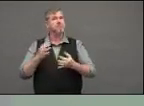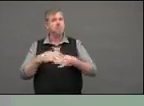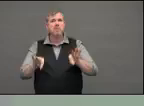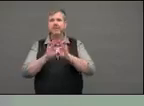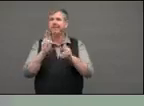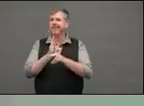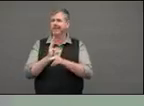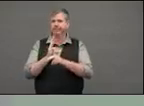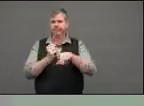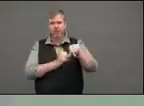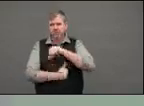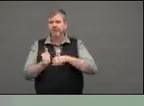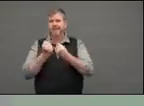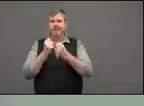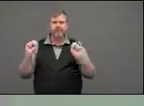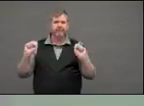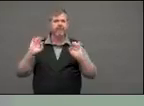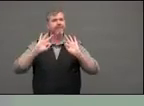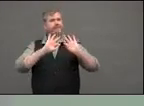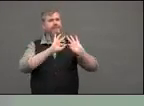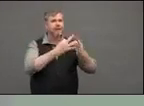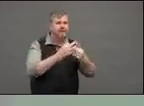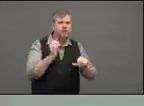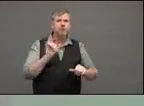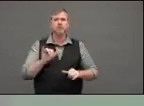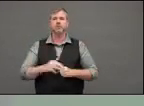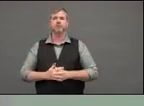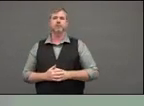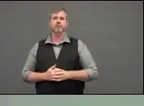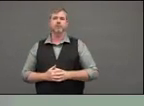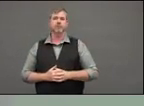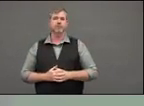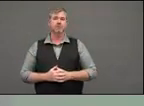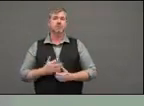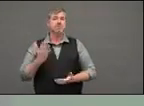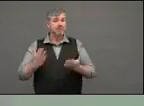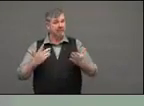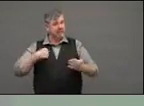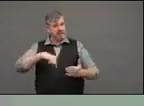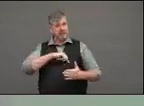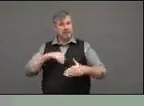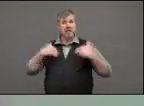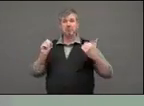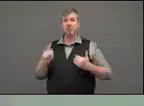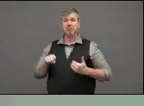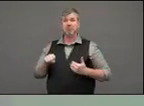families because maybe we might be able to fight this off but maybe our parents aren't we have a lot of us have parents